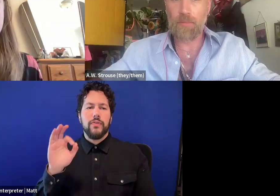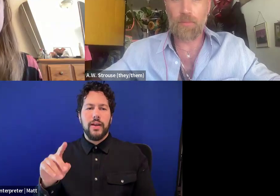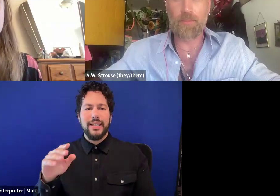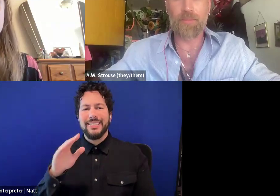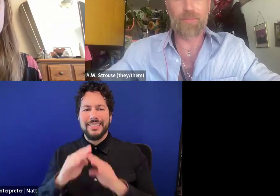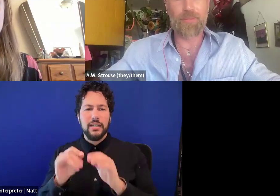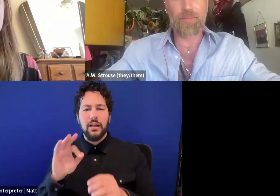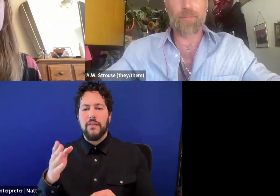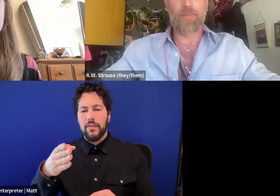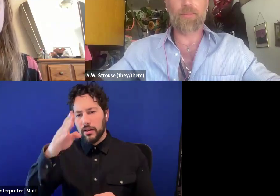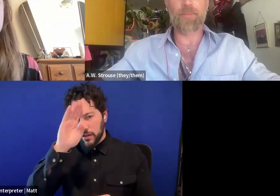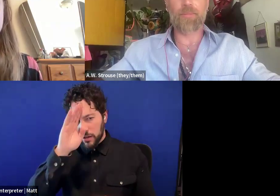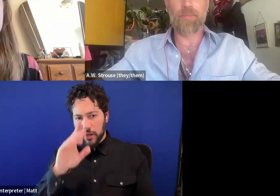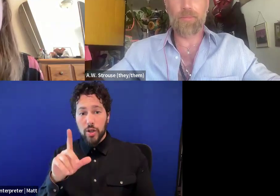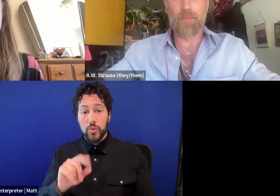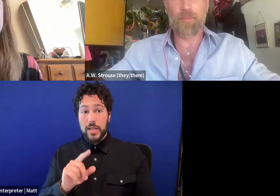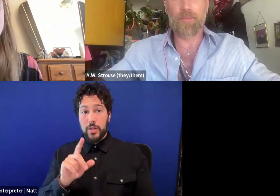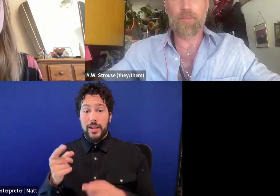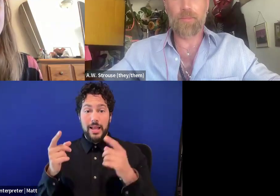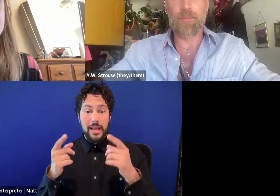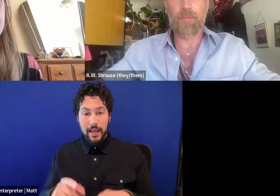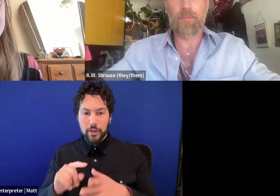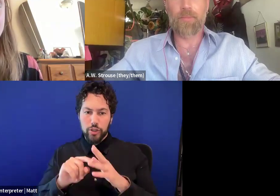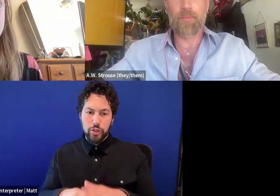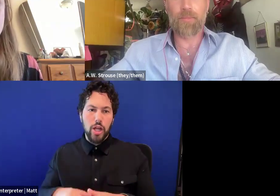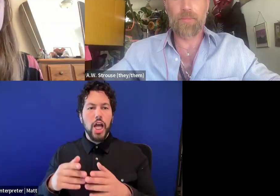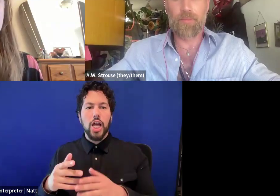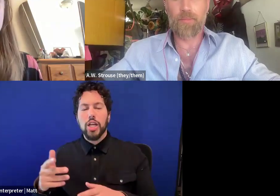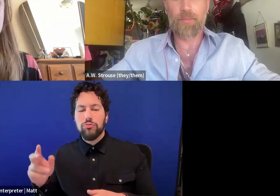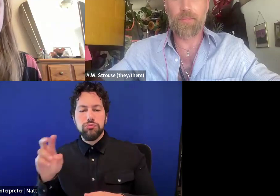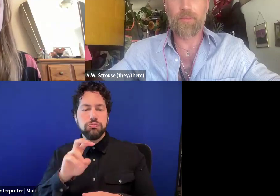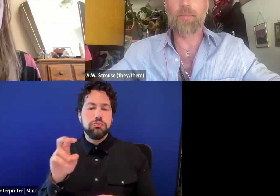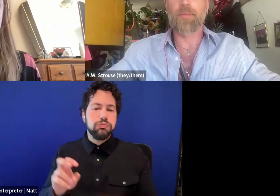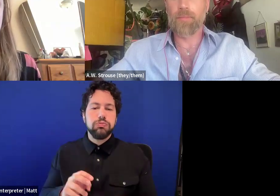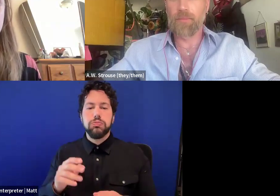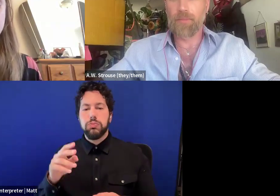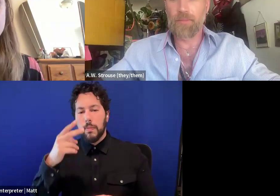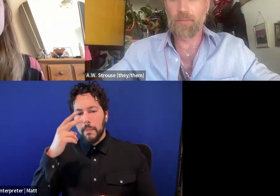Mexico's queer underground, Sex Trains and the State, which is under contract with Duke.